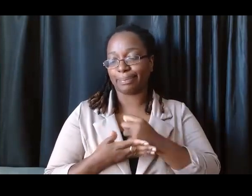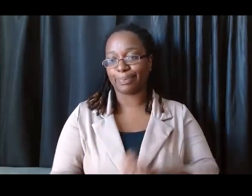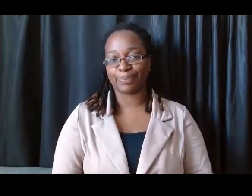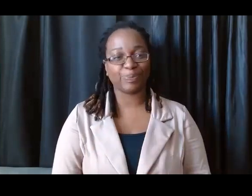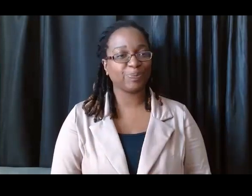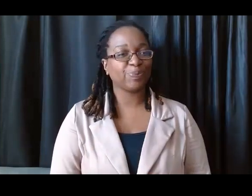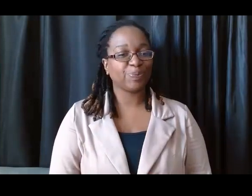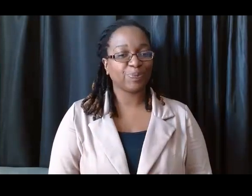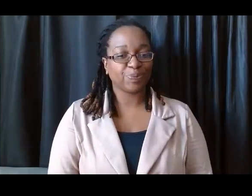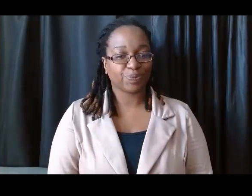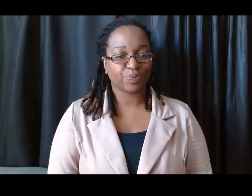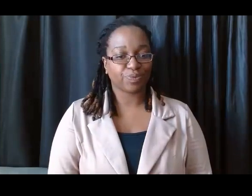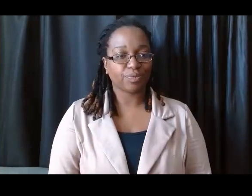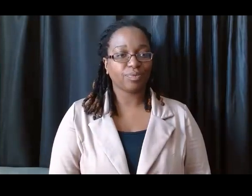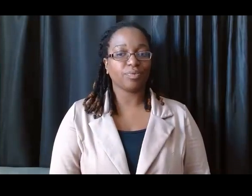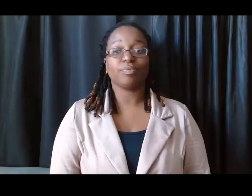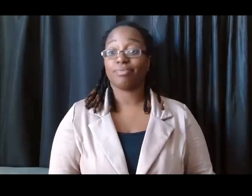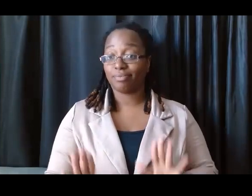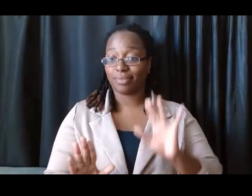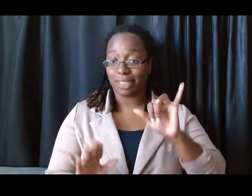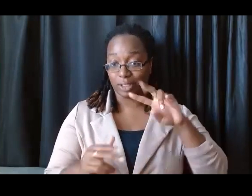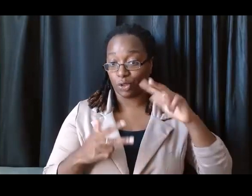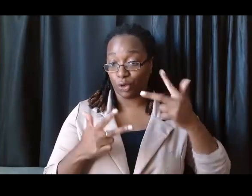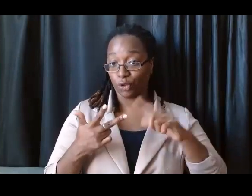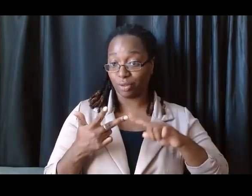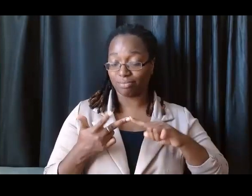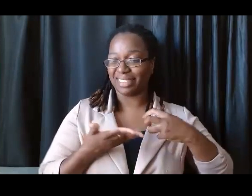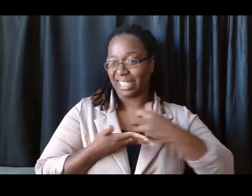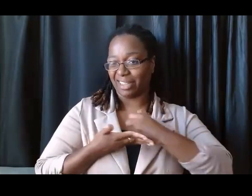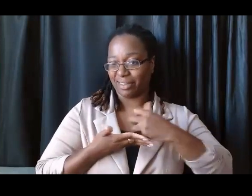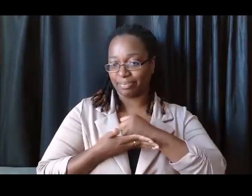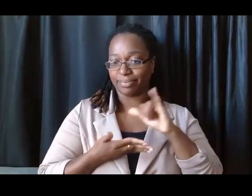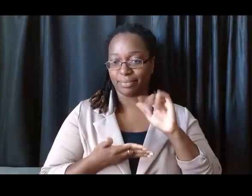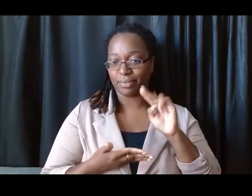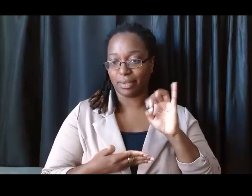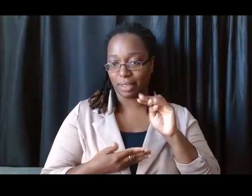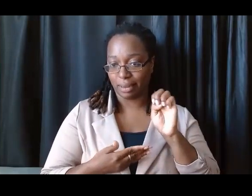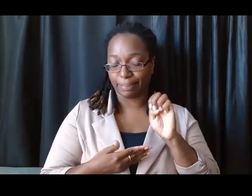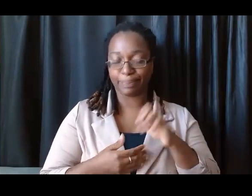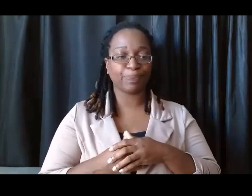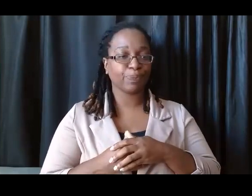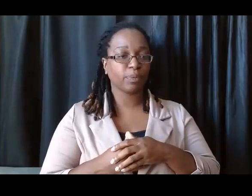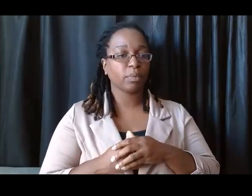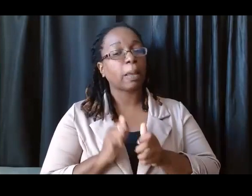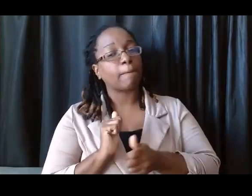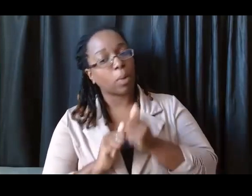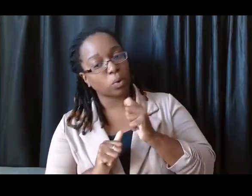So they are looking at income. That's the third criteria. But when they look at income,